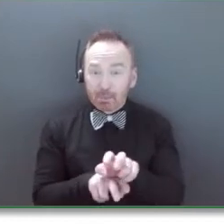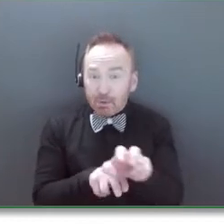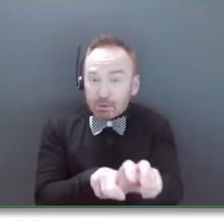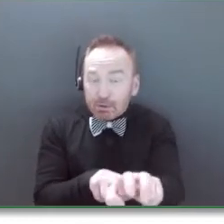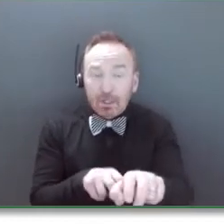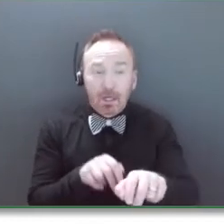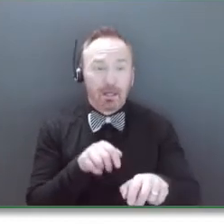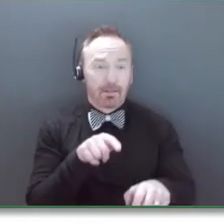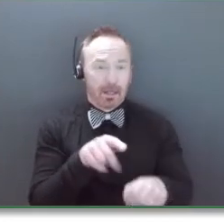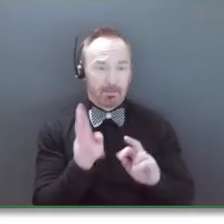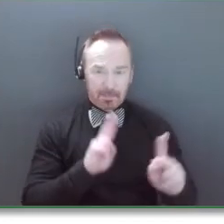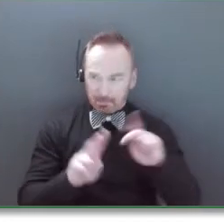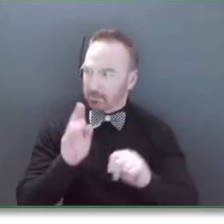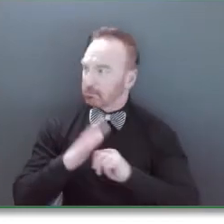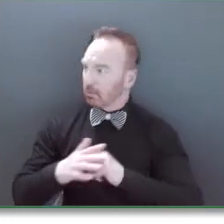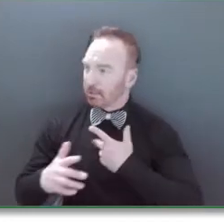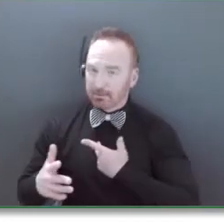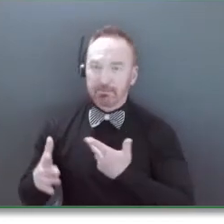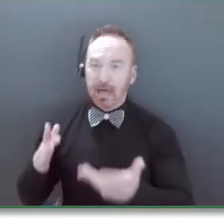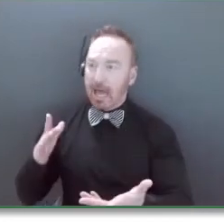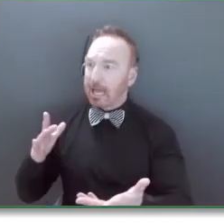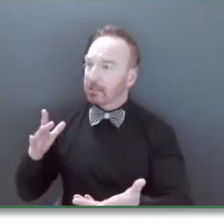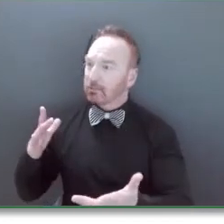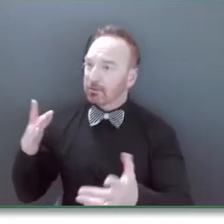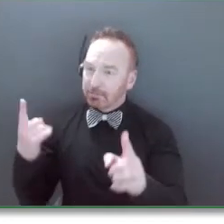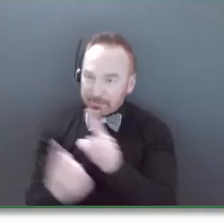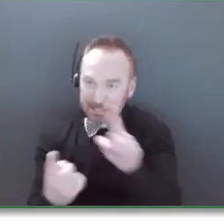connections. Next slide please.